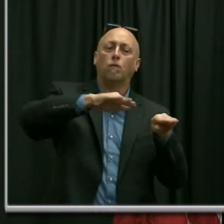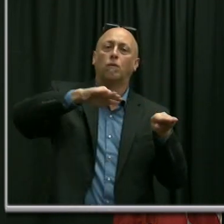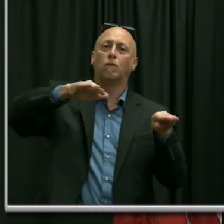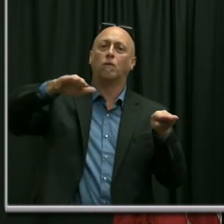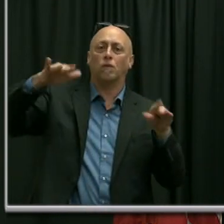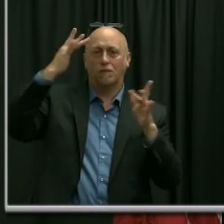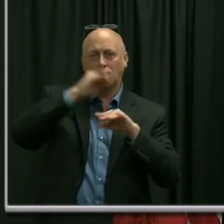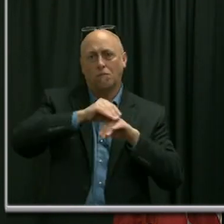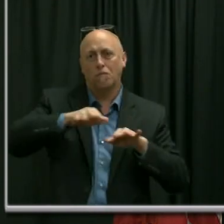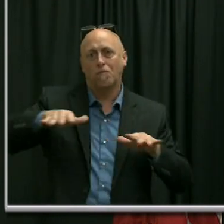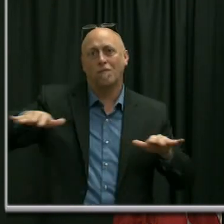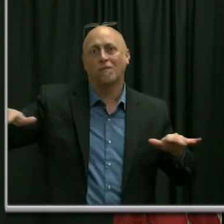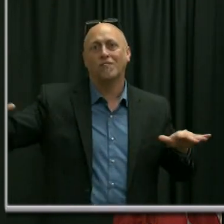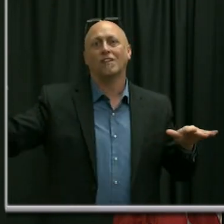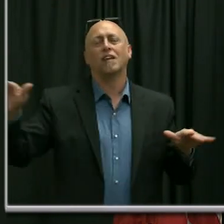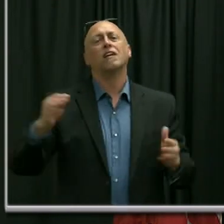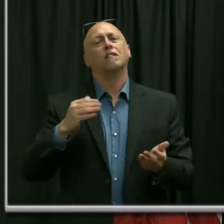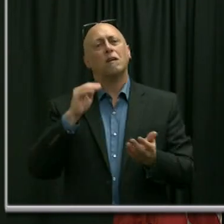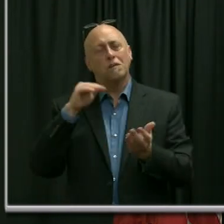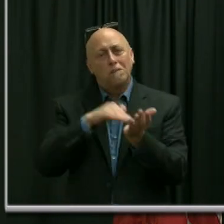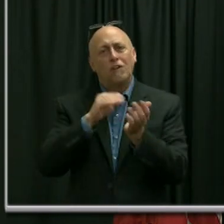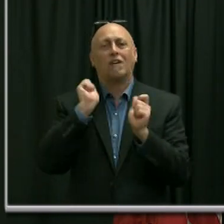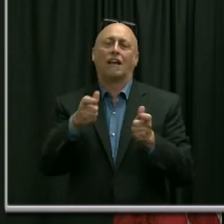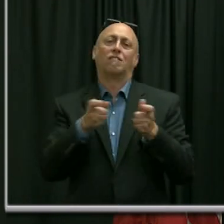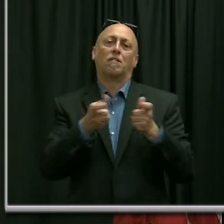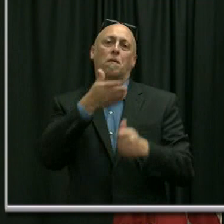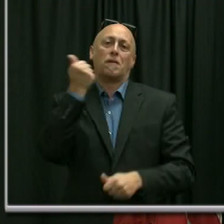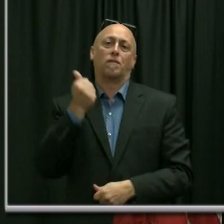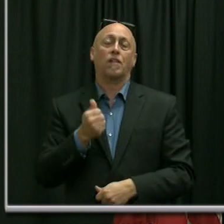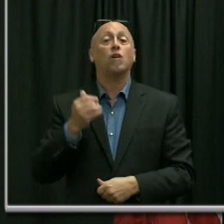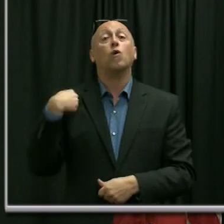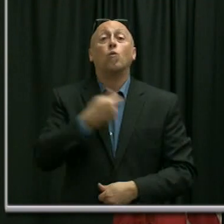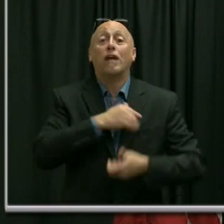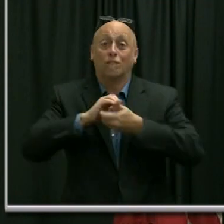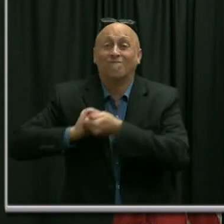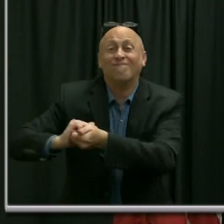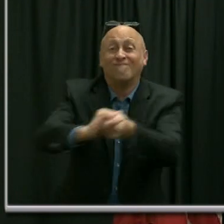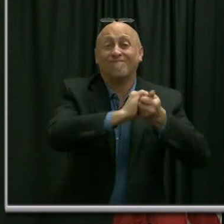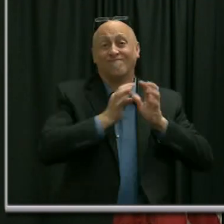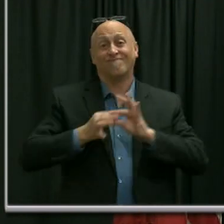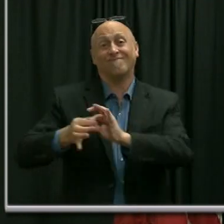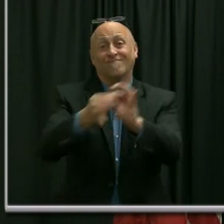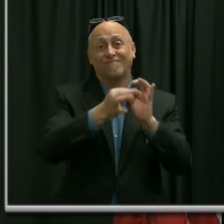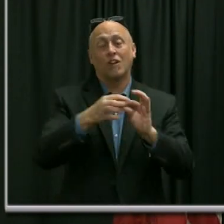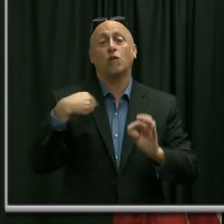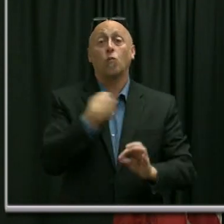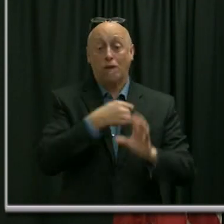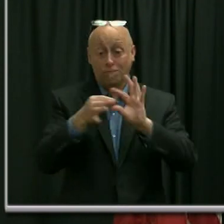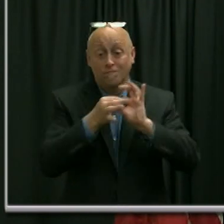THIS VIRUS. AS I CONTINUE TO SAY WE ARE ALL IN THIS TOGETHER